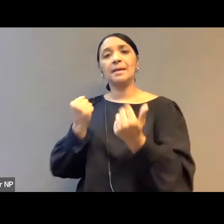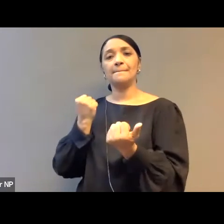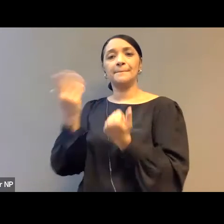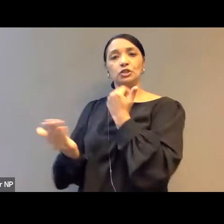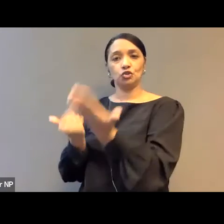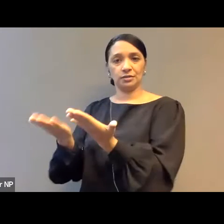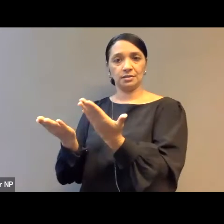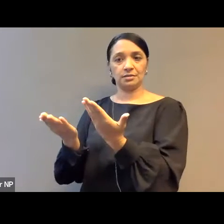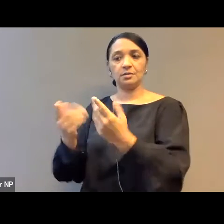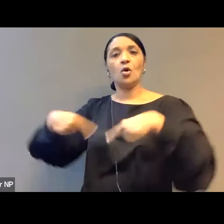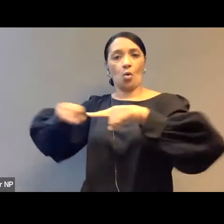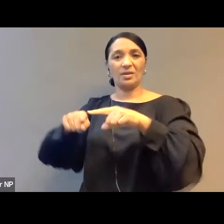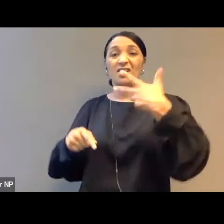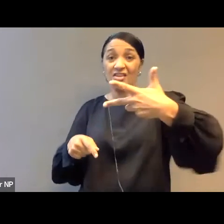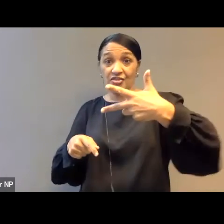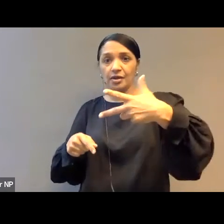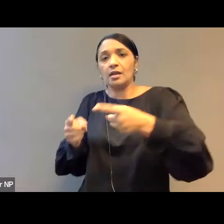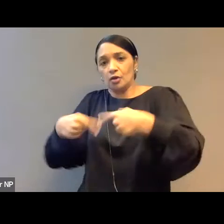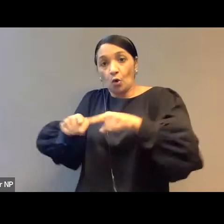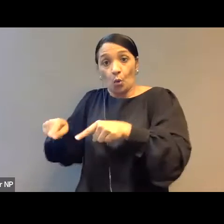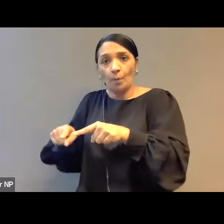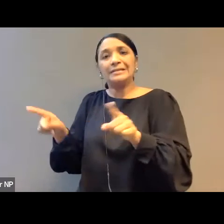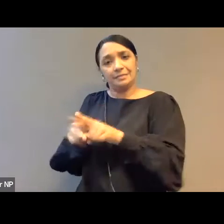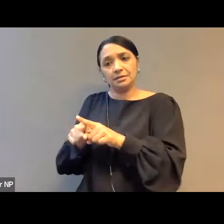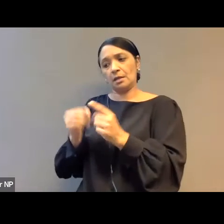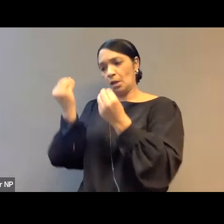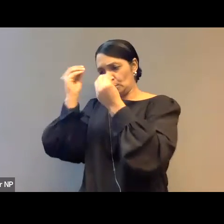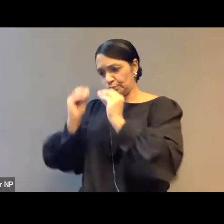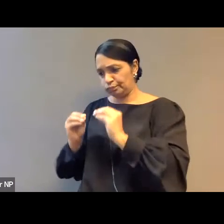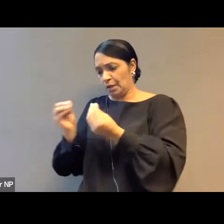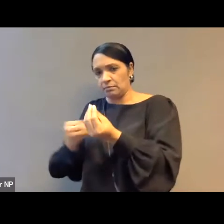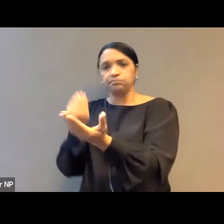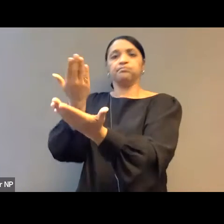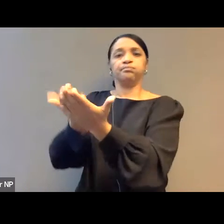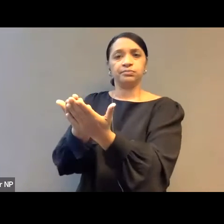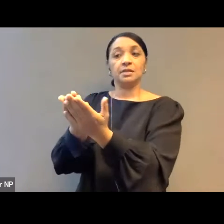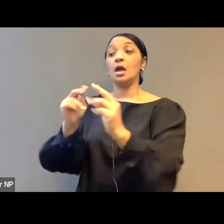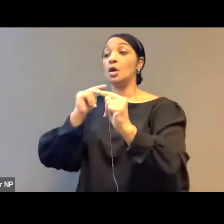They will all give opinions that should be taken into account by the negotiator.